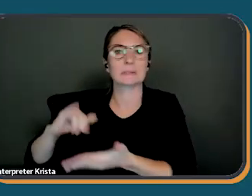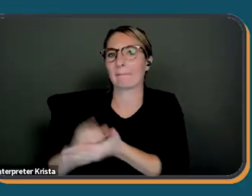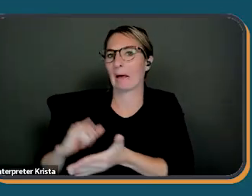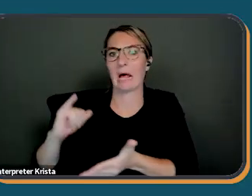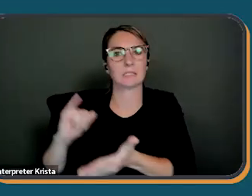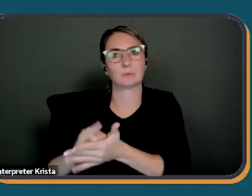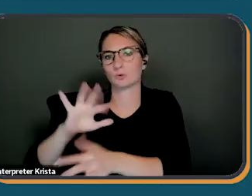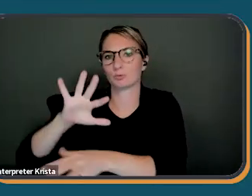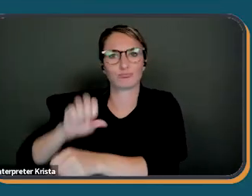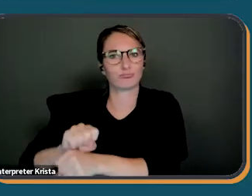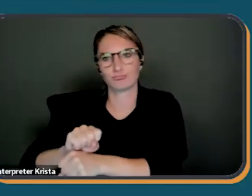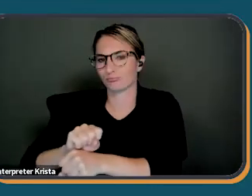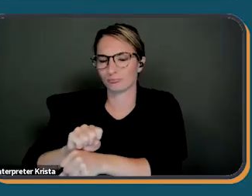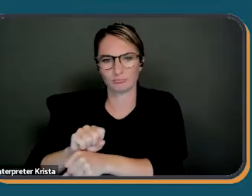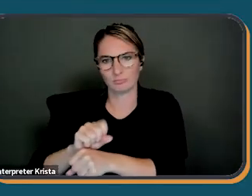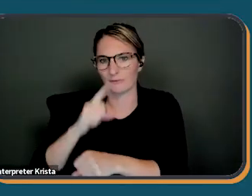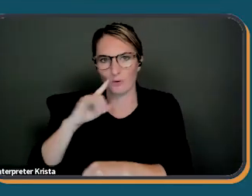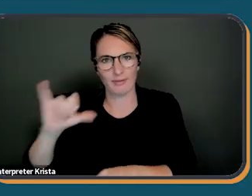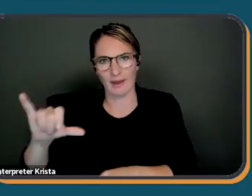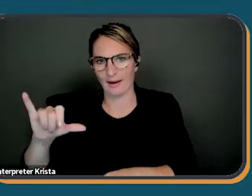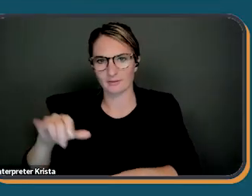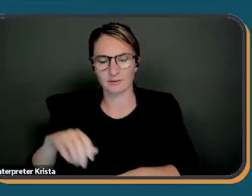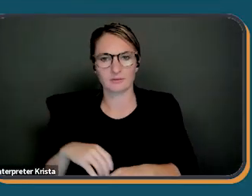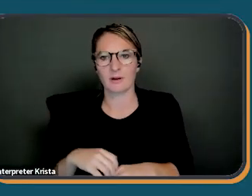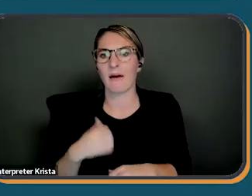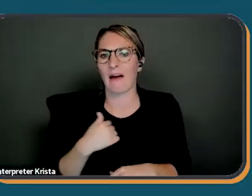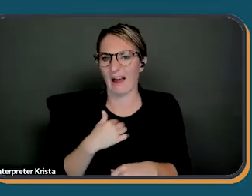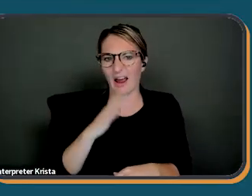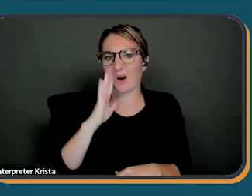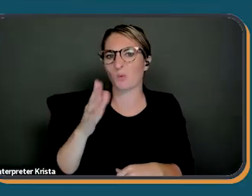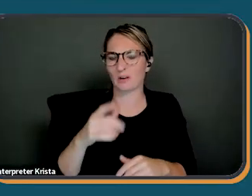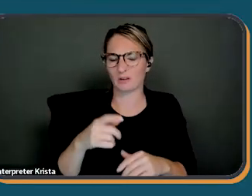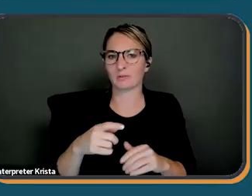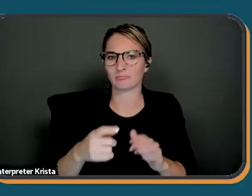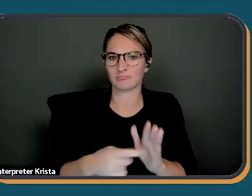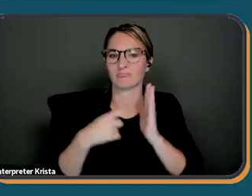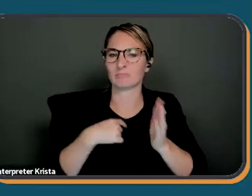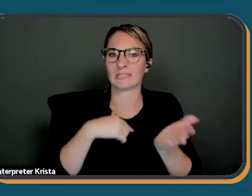without a doctor's order like from